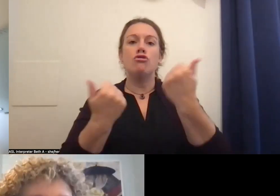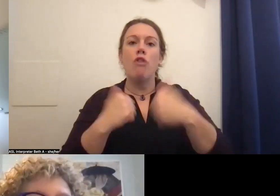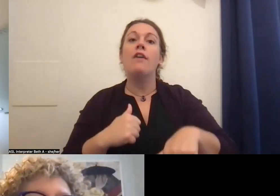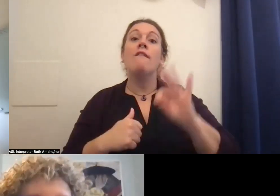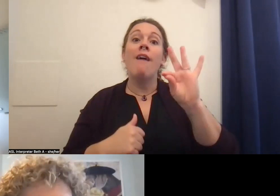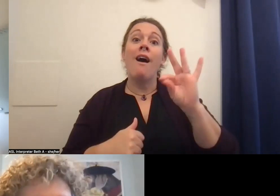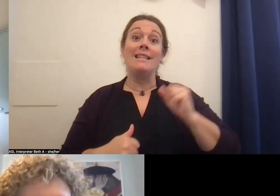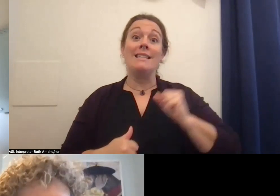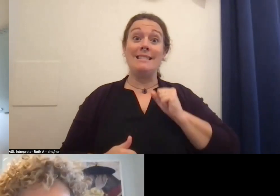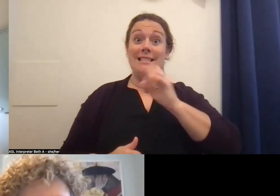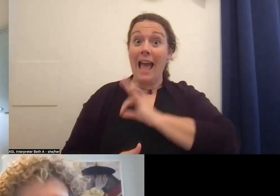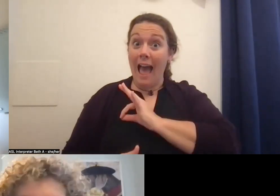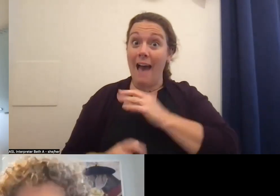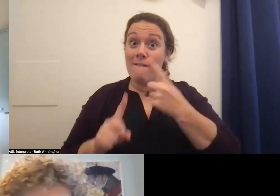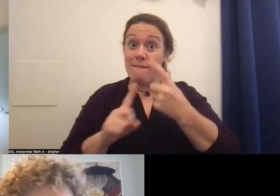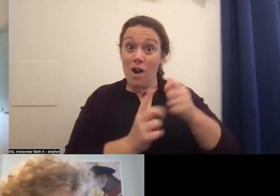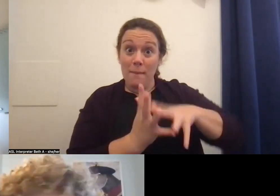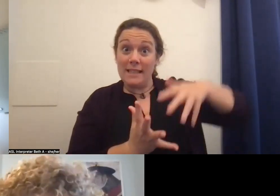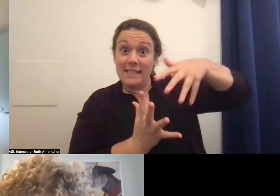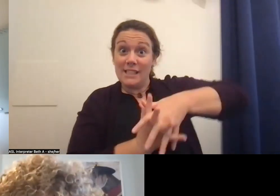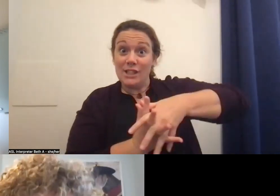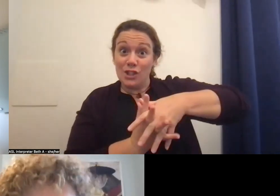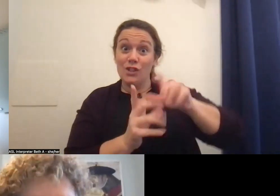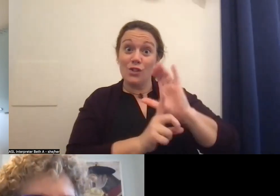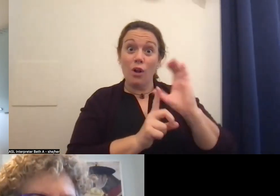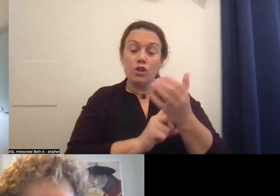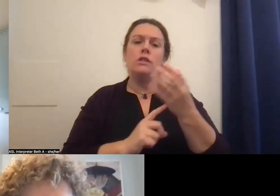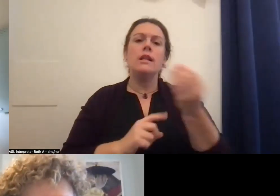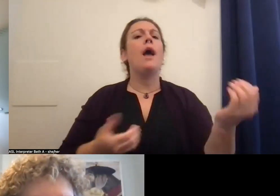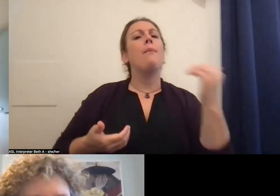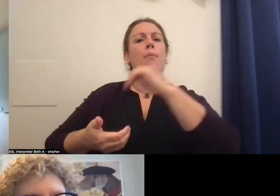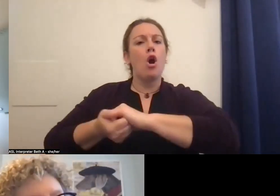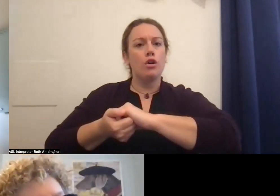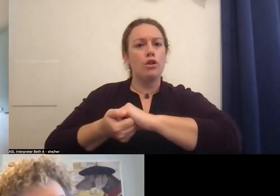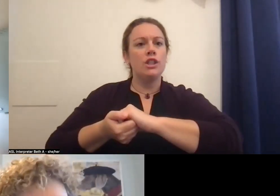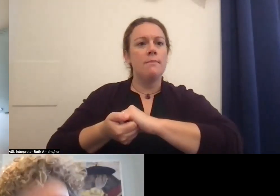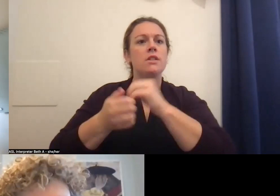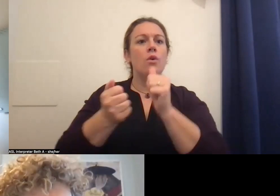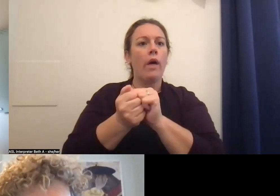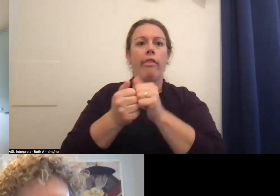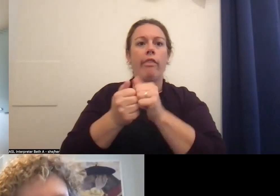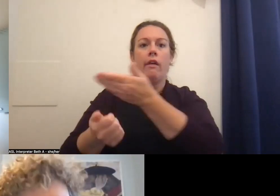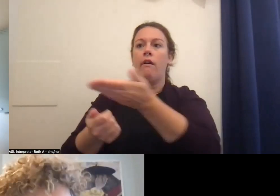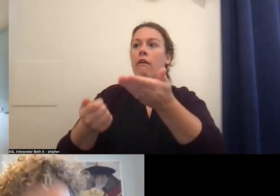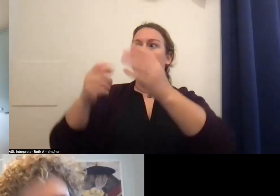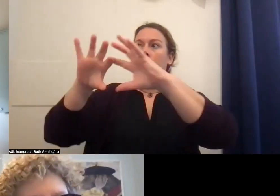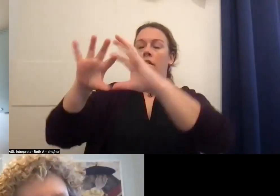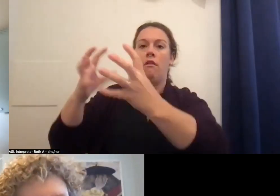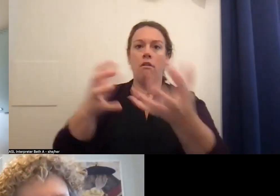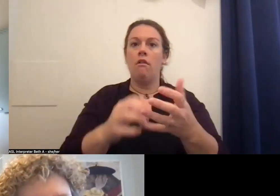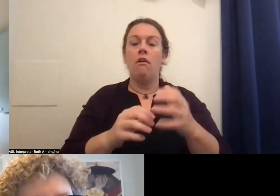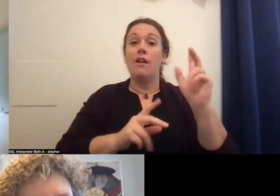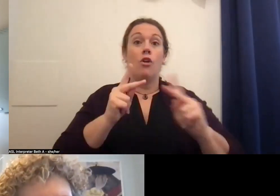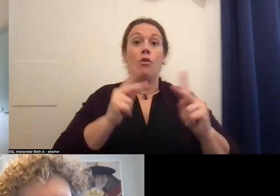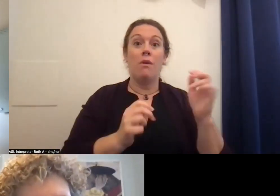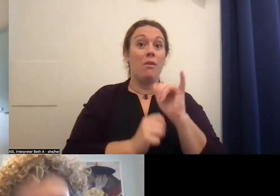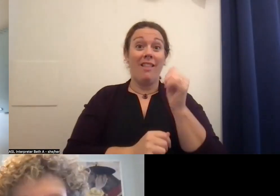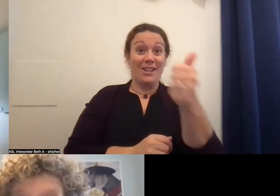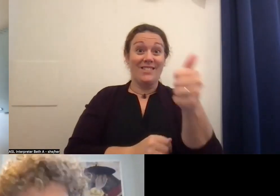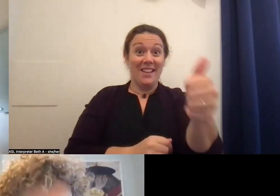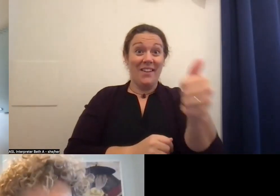and also, you know, Partnerships with whether it's people like you- yourself or organizations